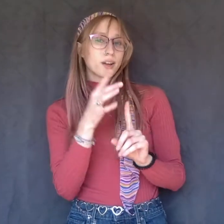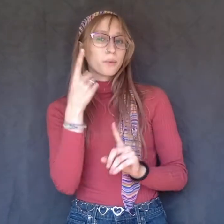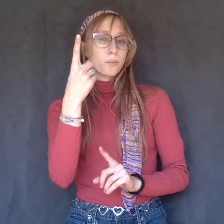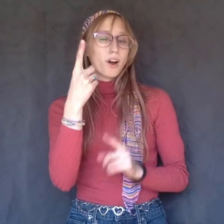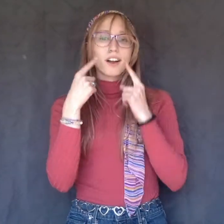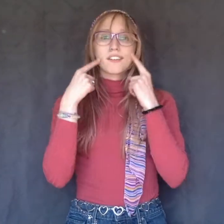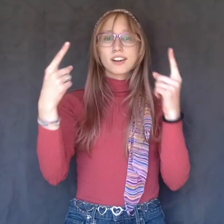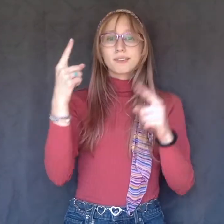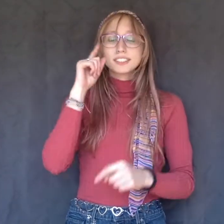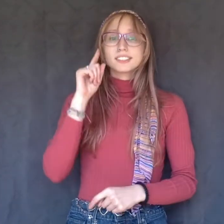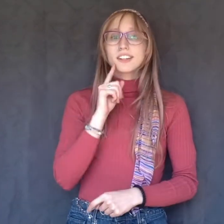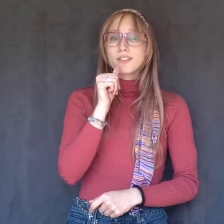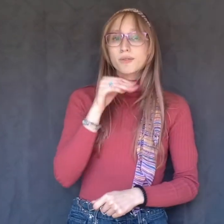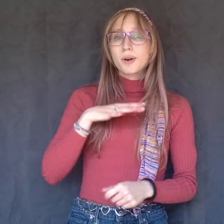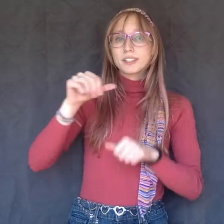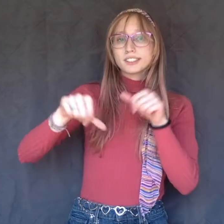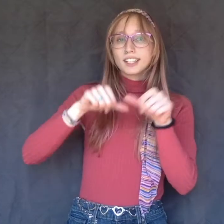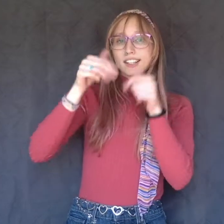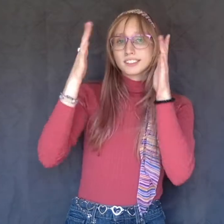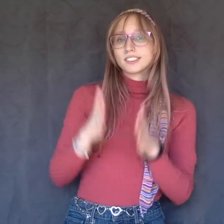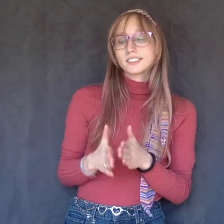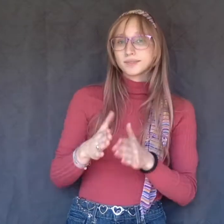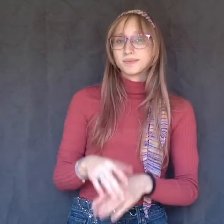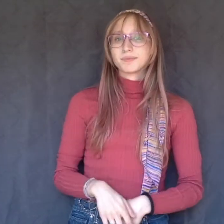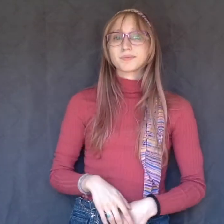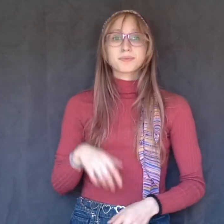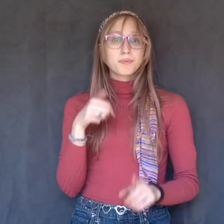Today I wanted to spotlight one deaf, famous woman scientist.